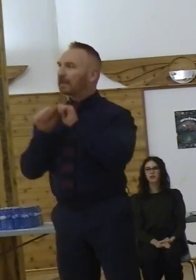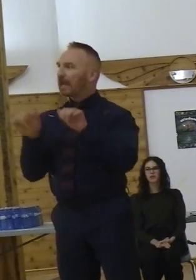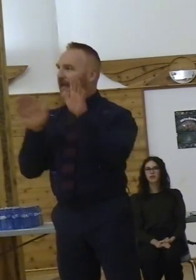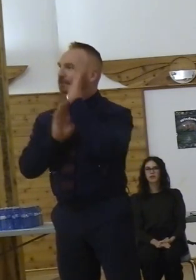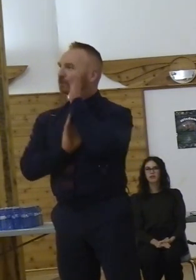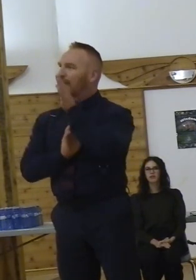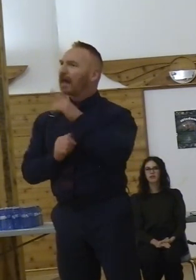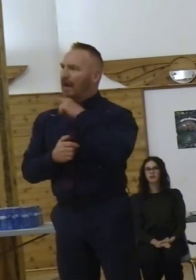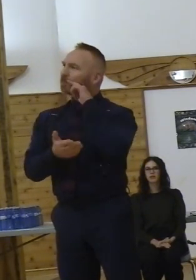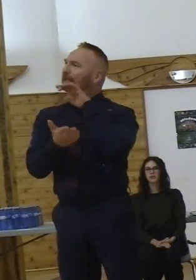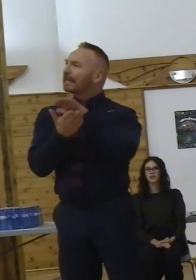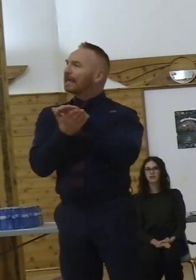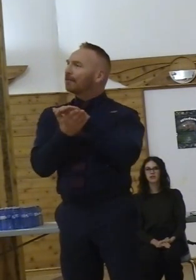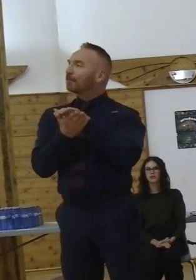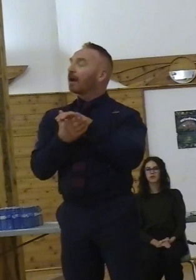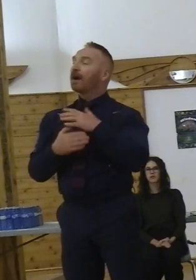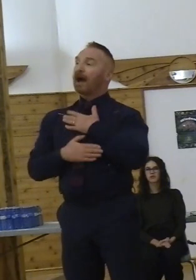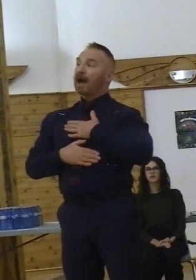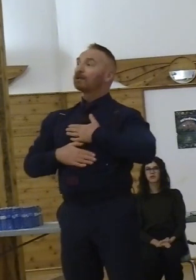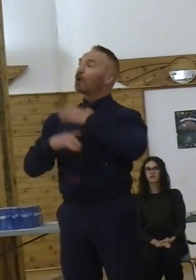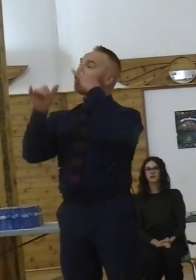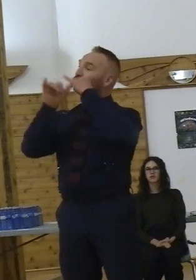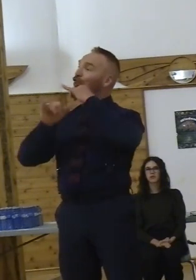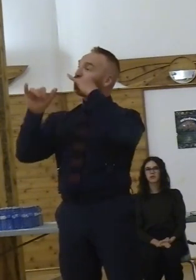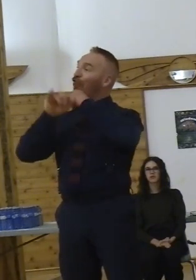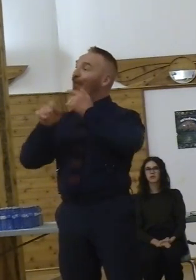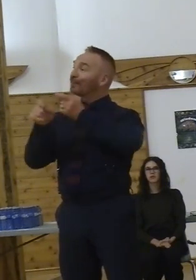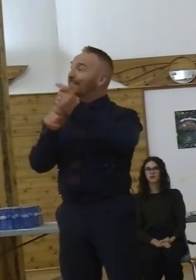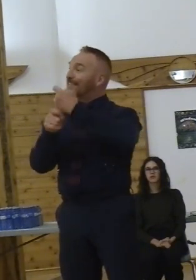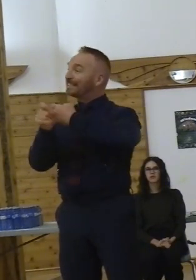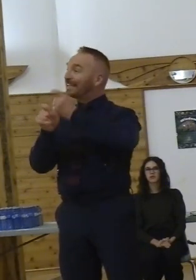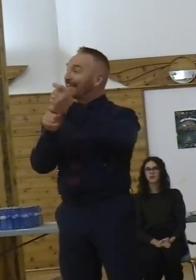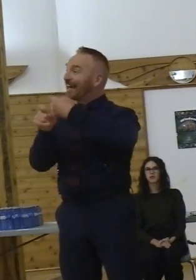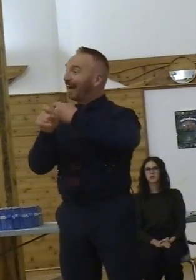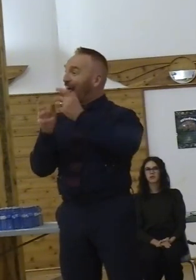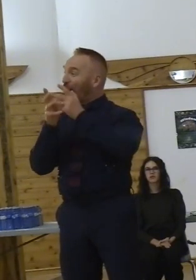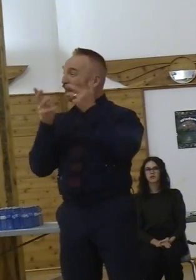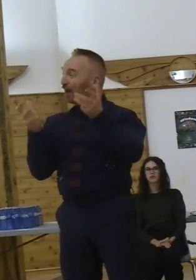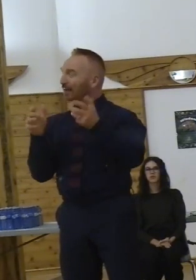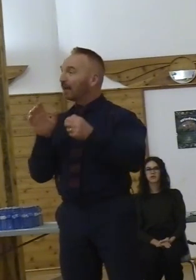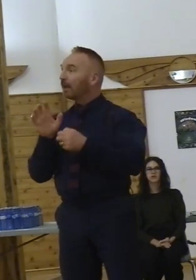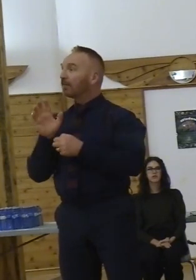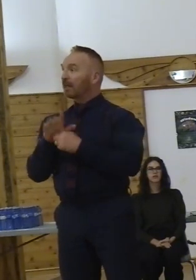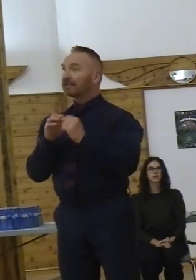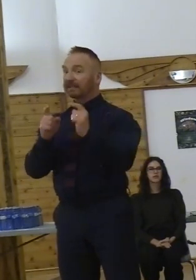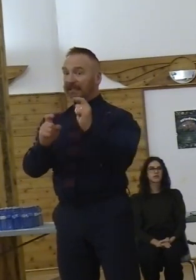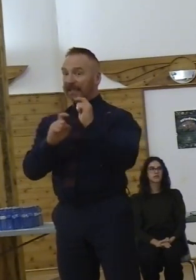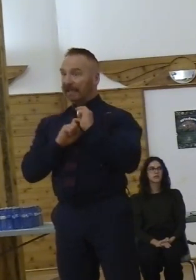I like joking around a lot, but that's one of the gifts that we carry.